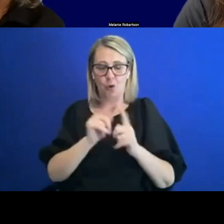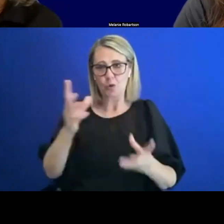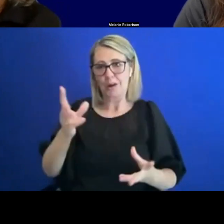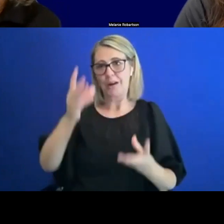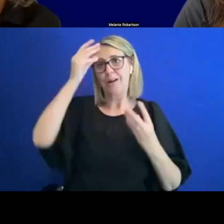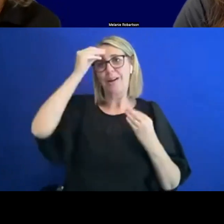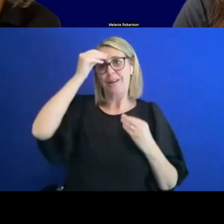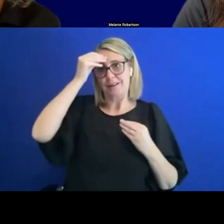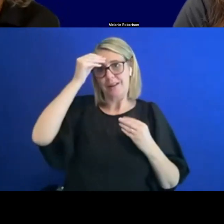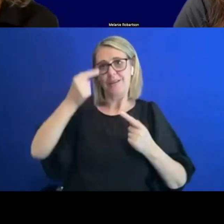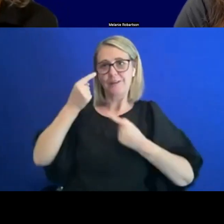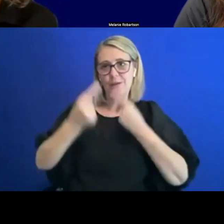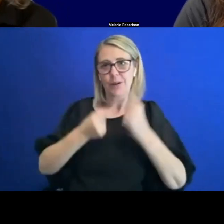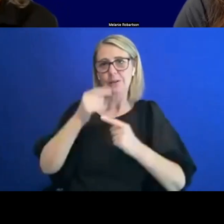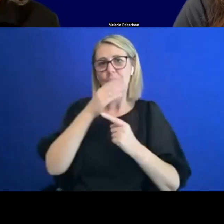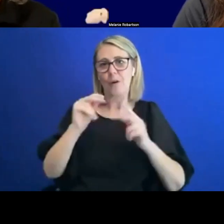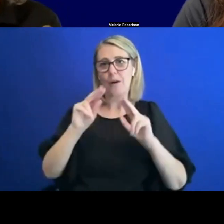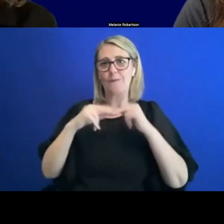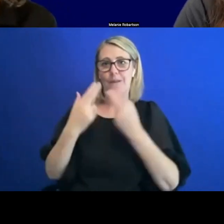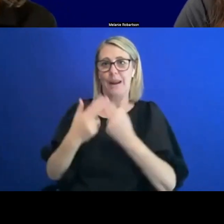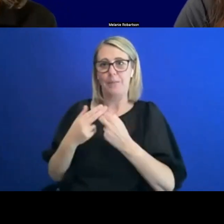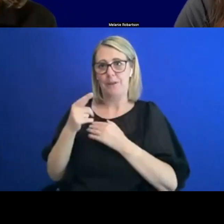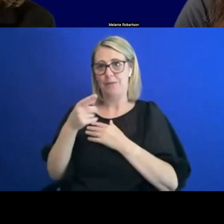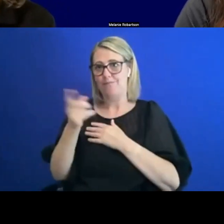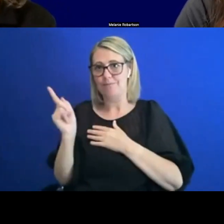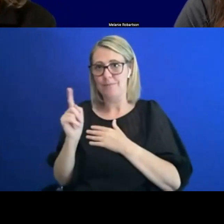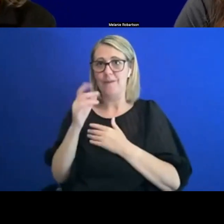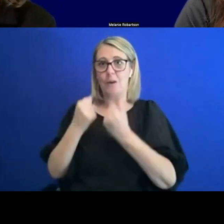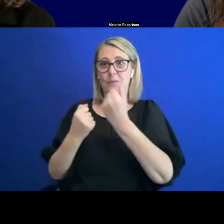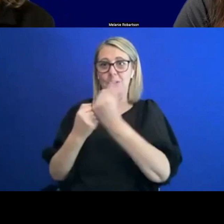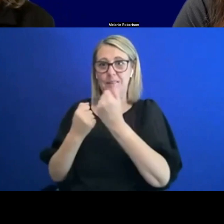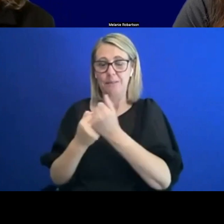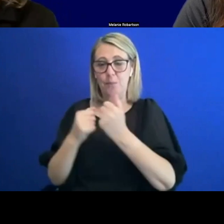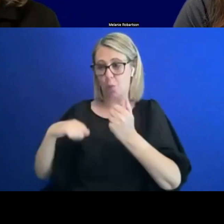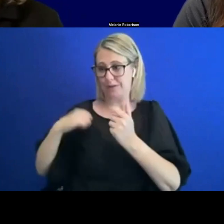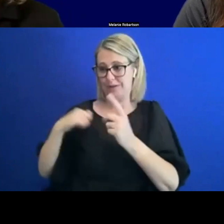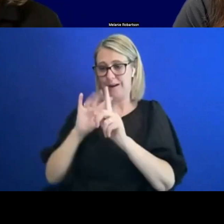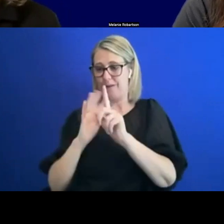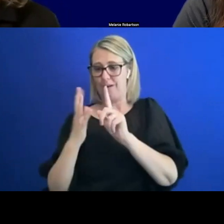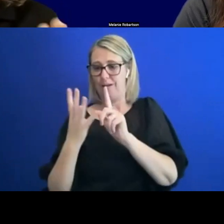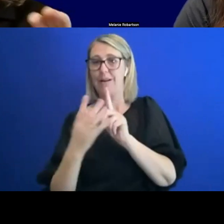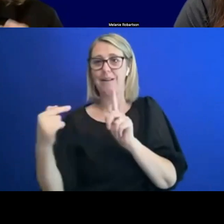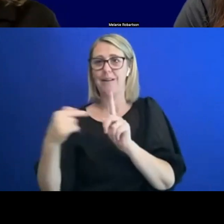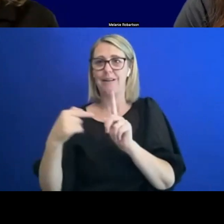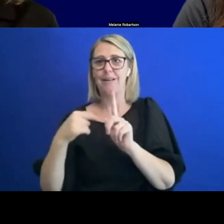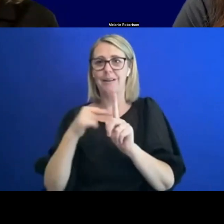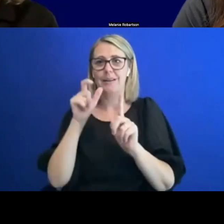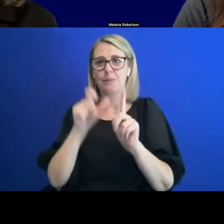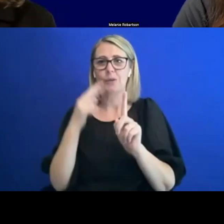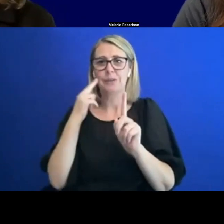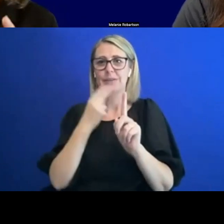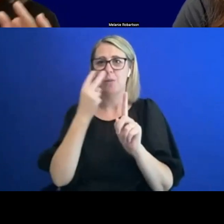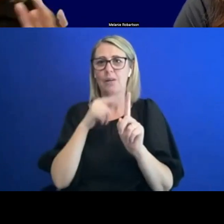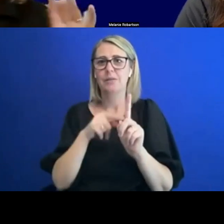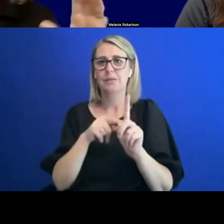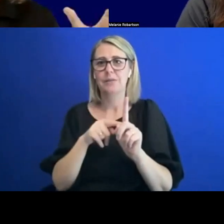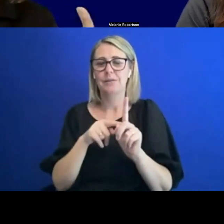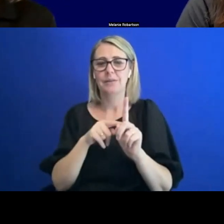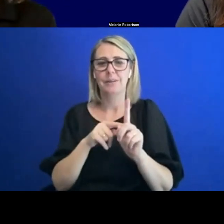from family members, from support staff around the individual. So, really, you should have a package